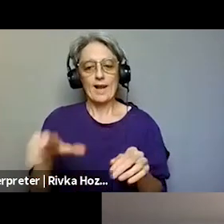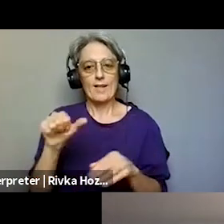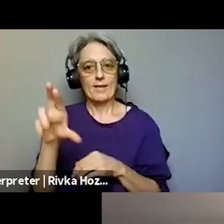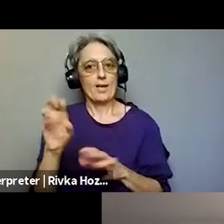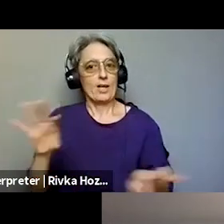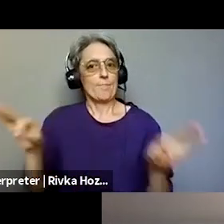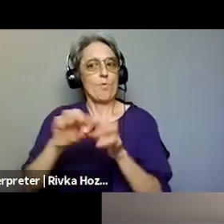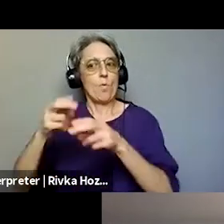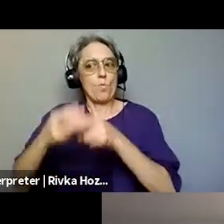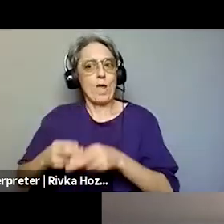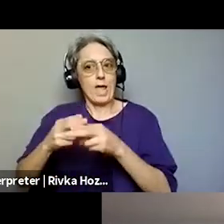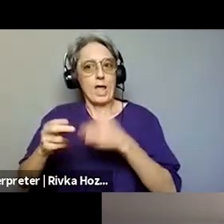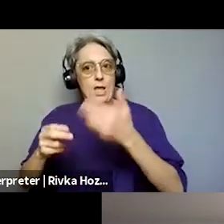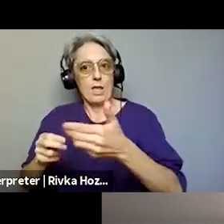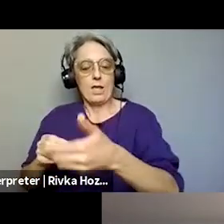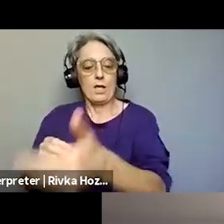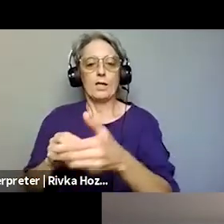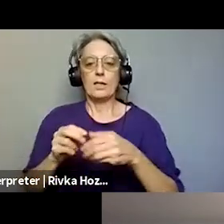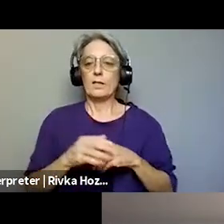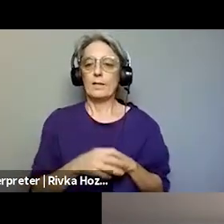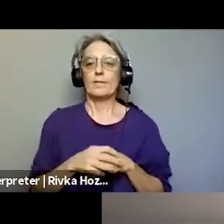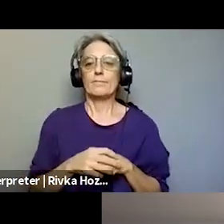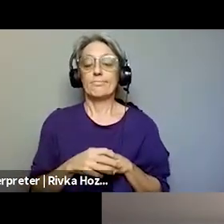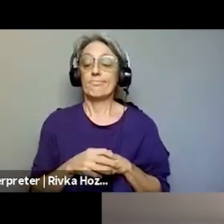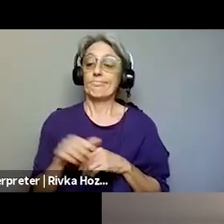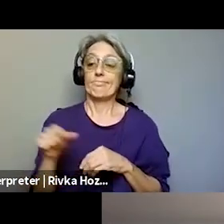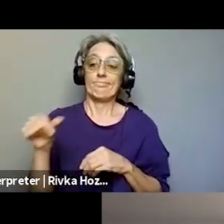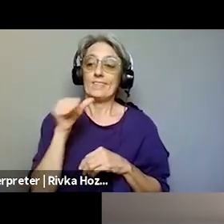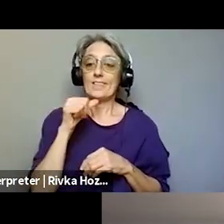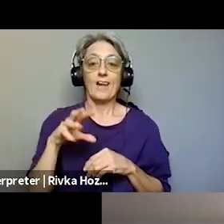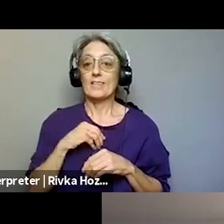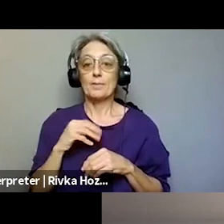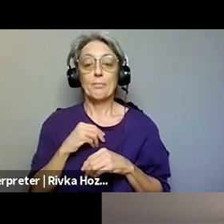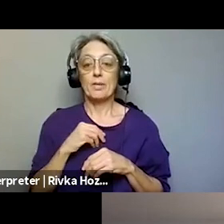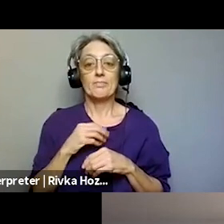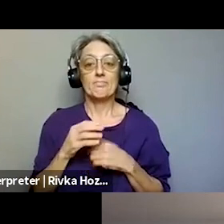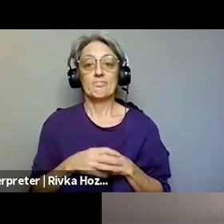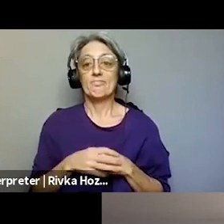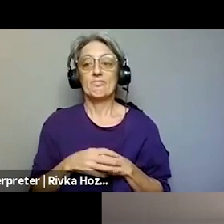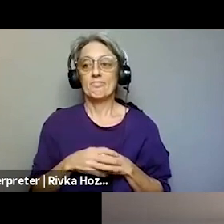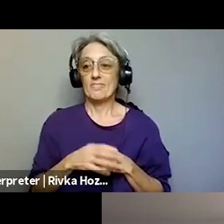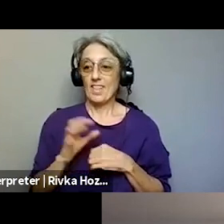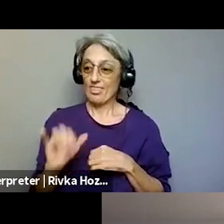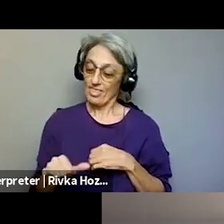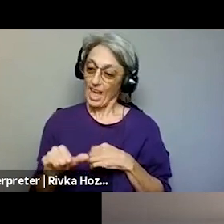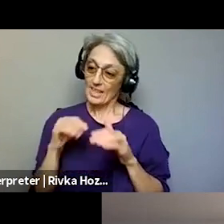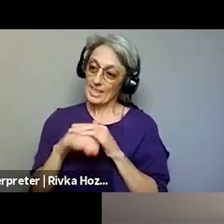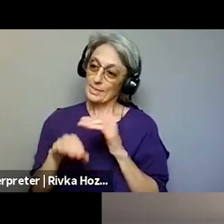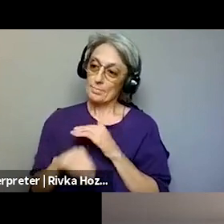it's just unacceptable that that is completely ignored for so many women with